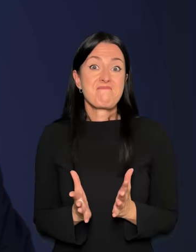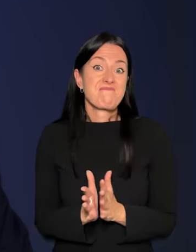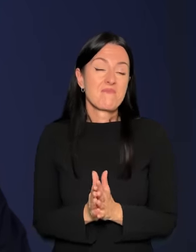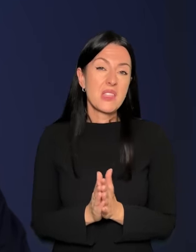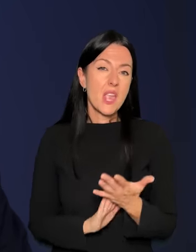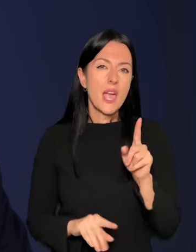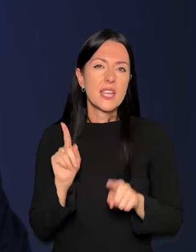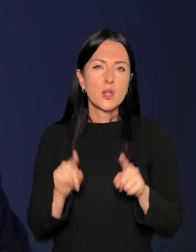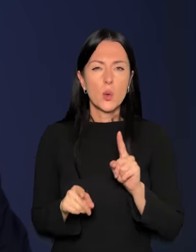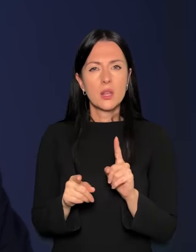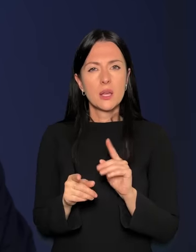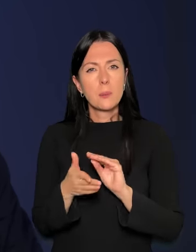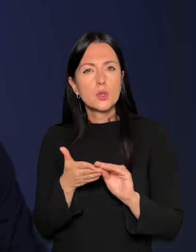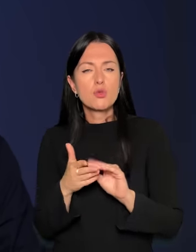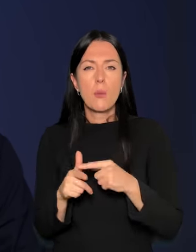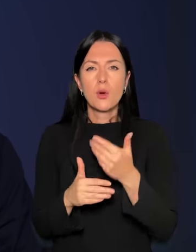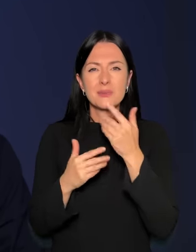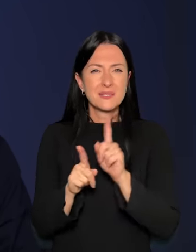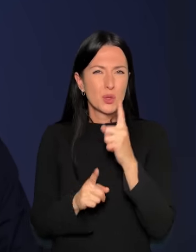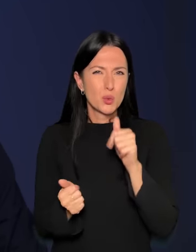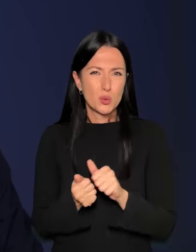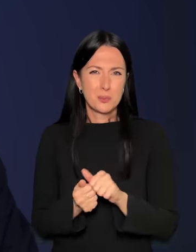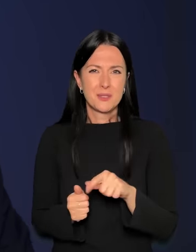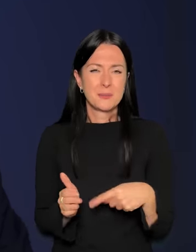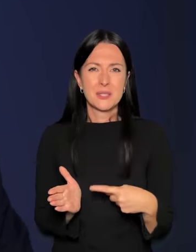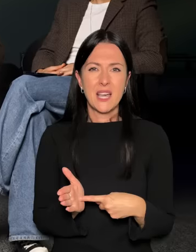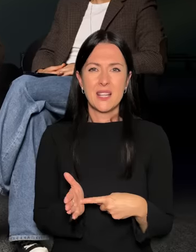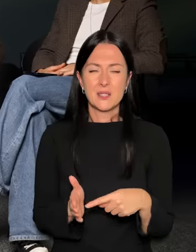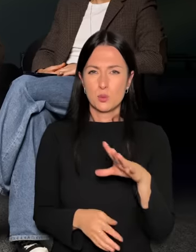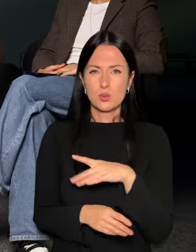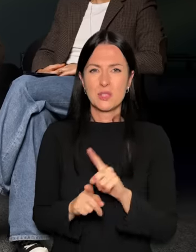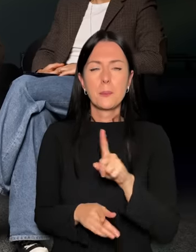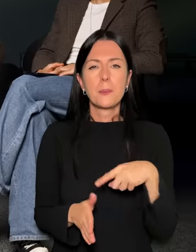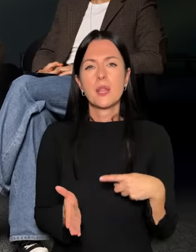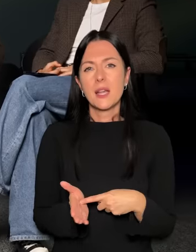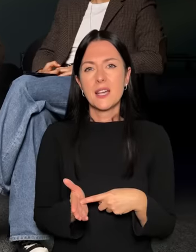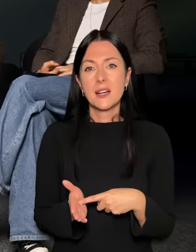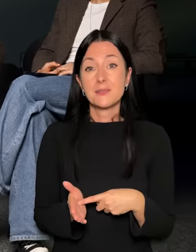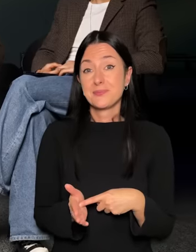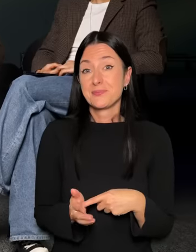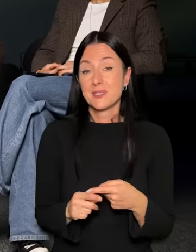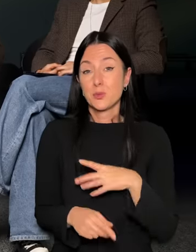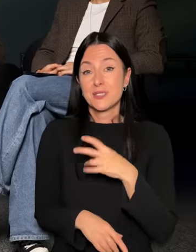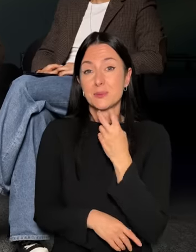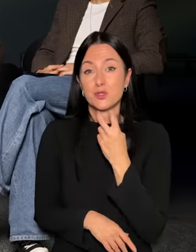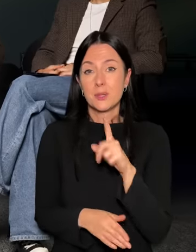Although sometimes, you know, they write or ask such stupid questions. There was also a question, it was a funny question.